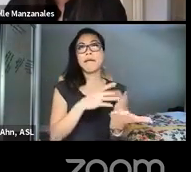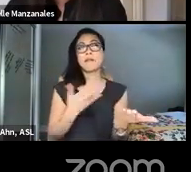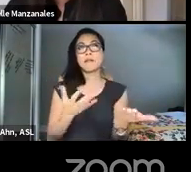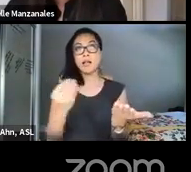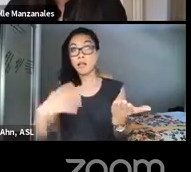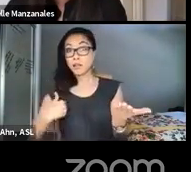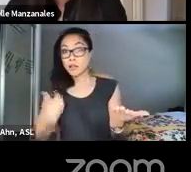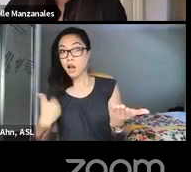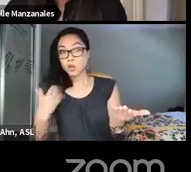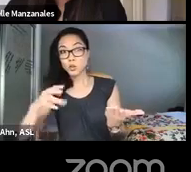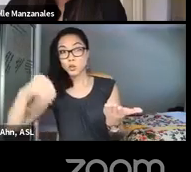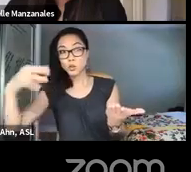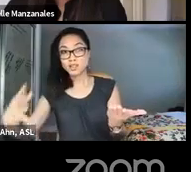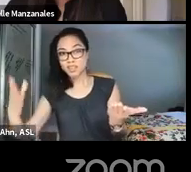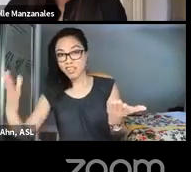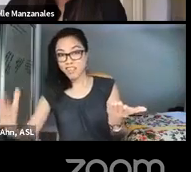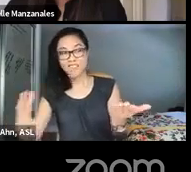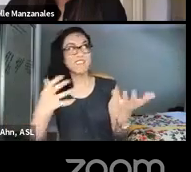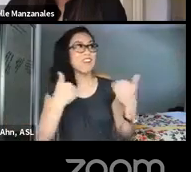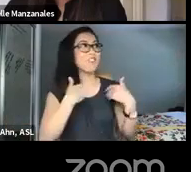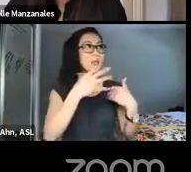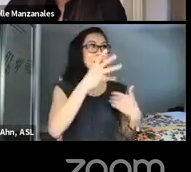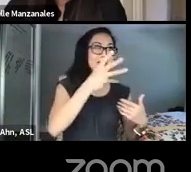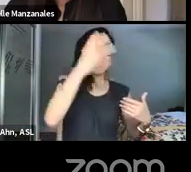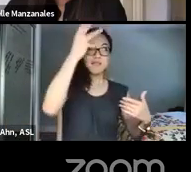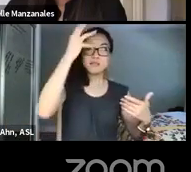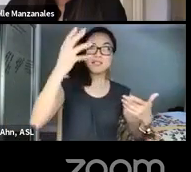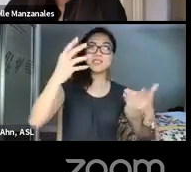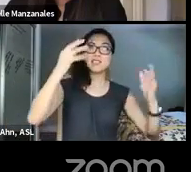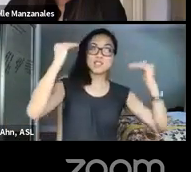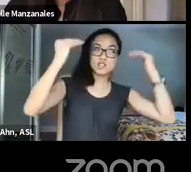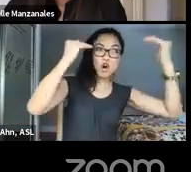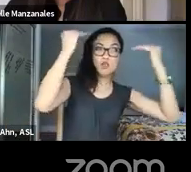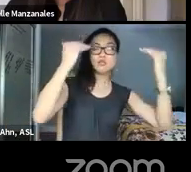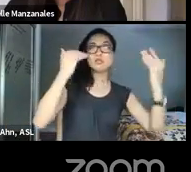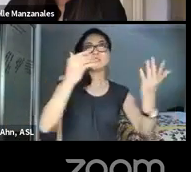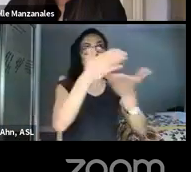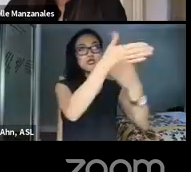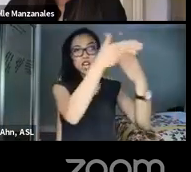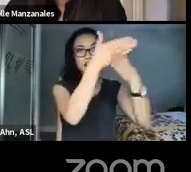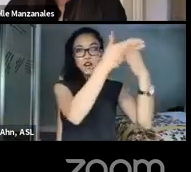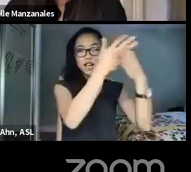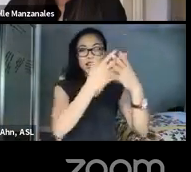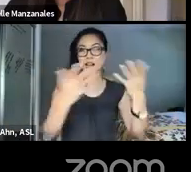to identify major issues and to find solutions. Many of our students don't have the necessary